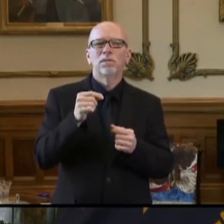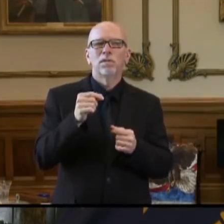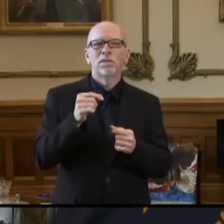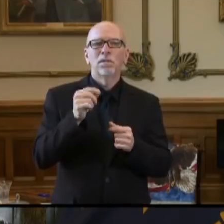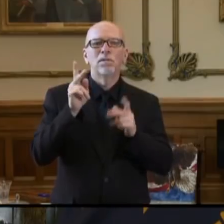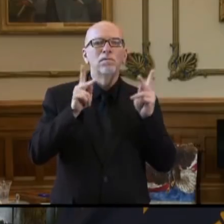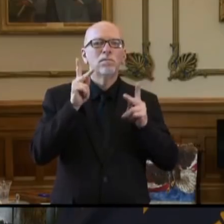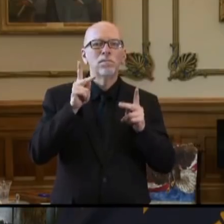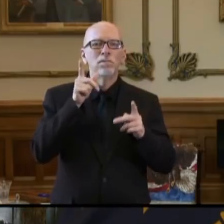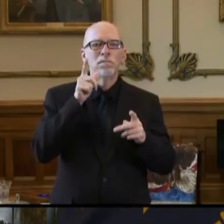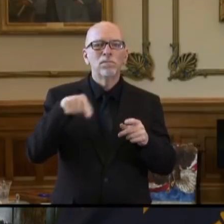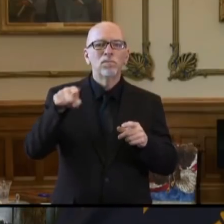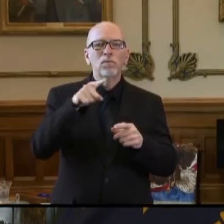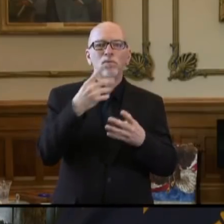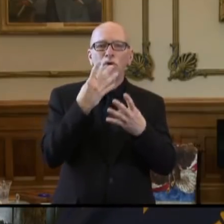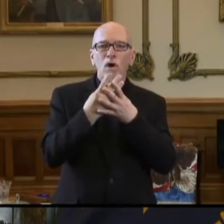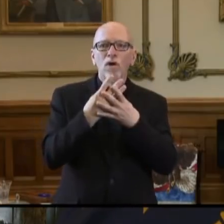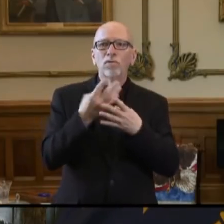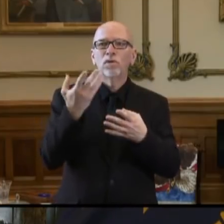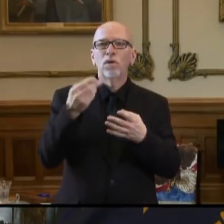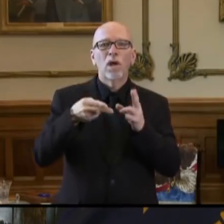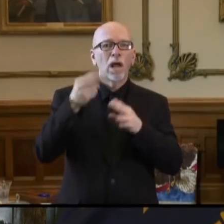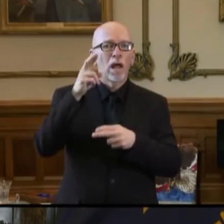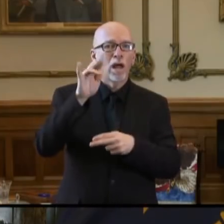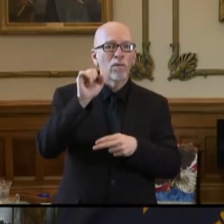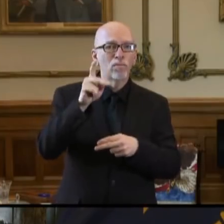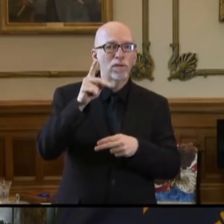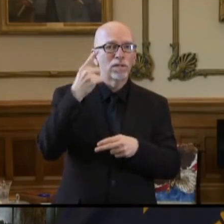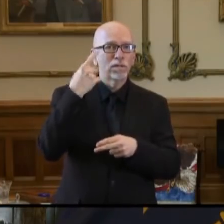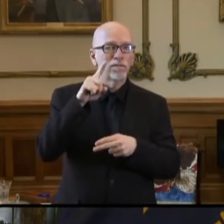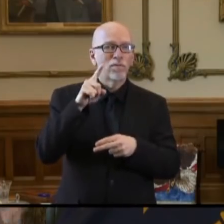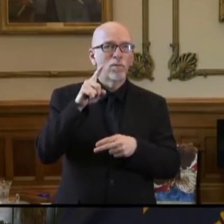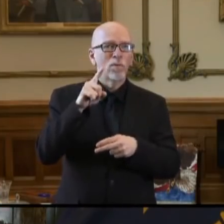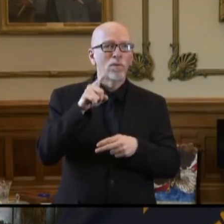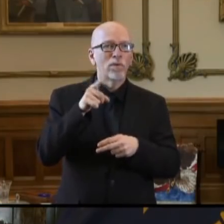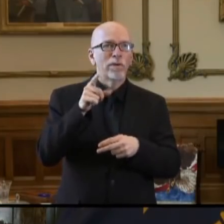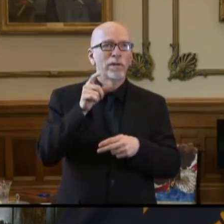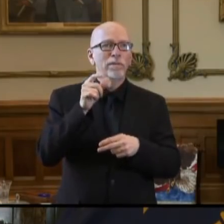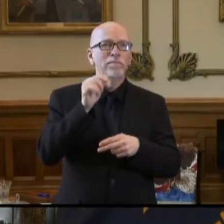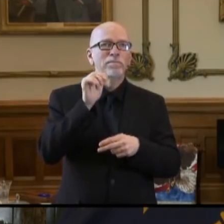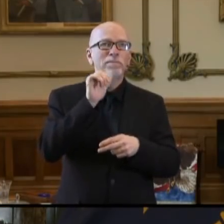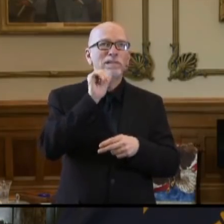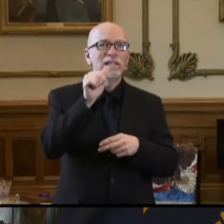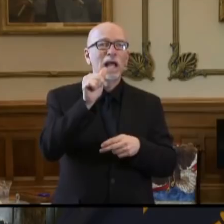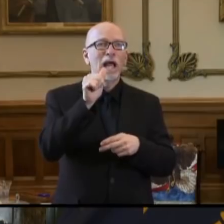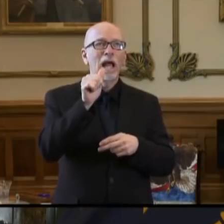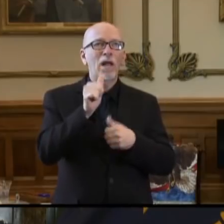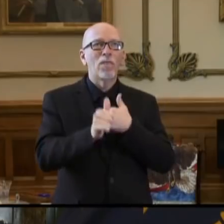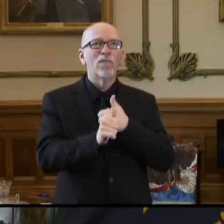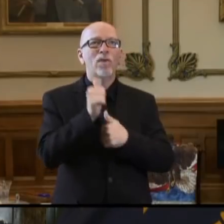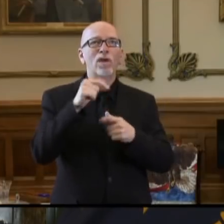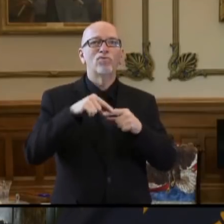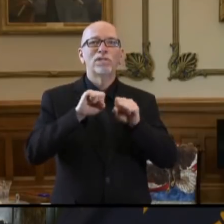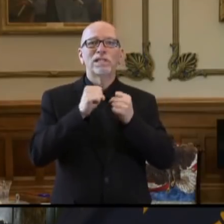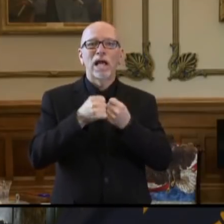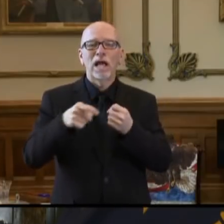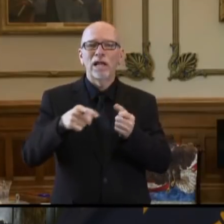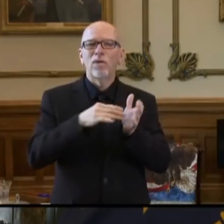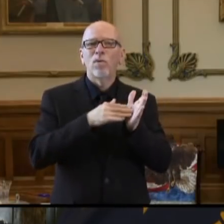ACLU JUST THIS AFTERNOON HAS REQUESTED THAT FOLKS WHO ARE